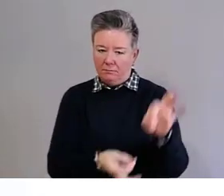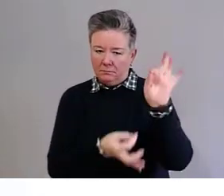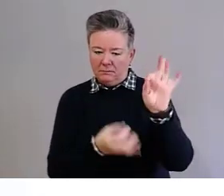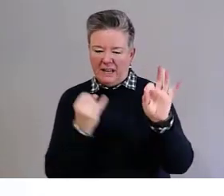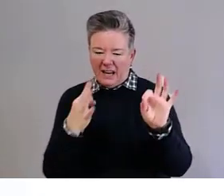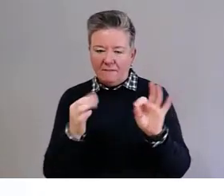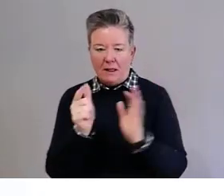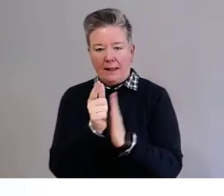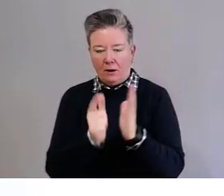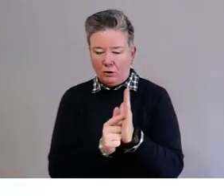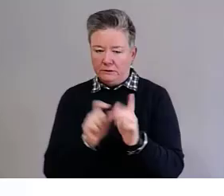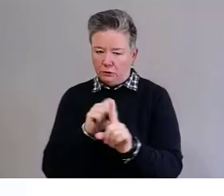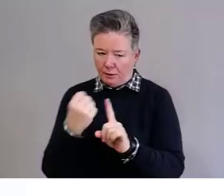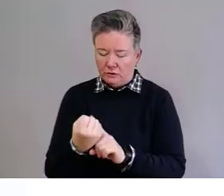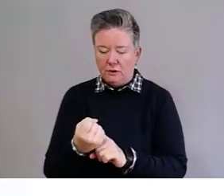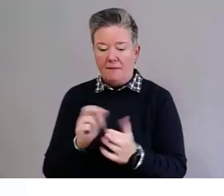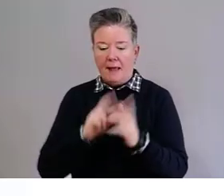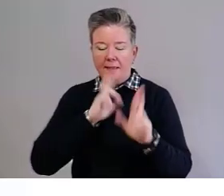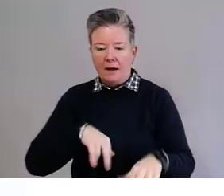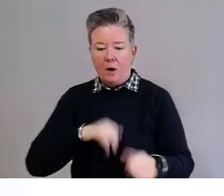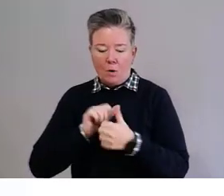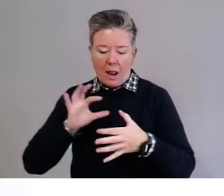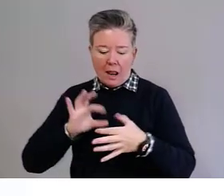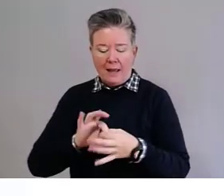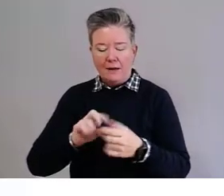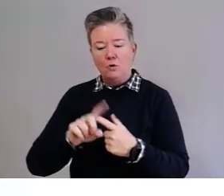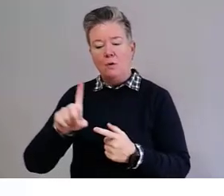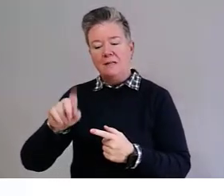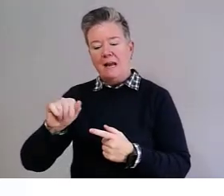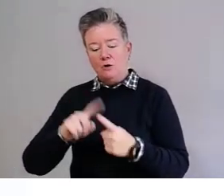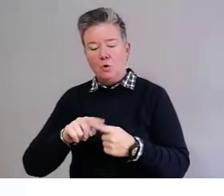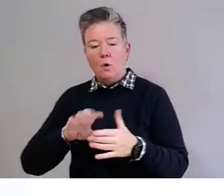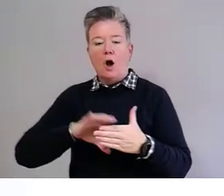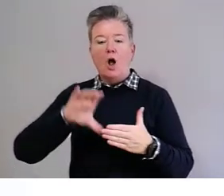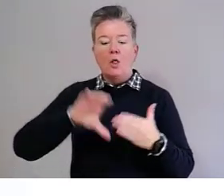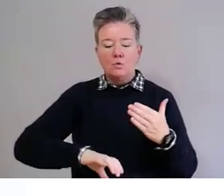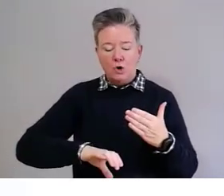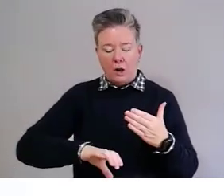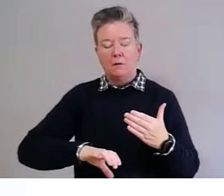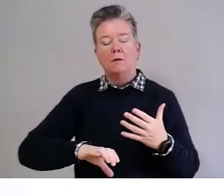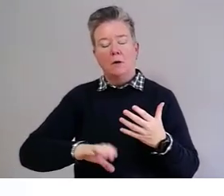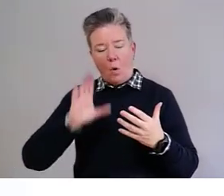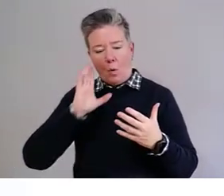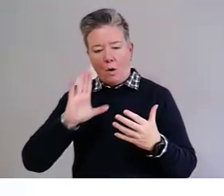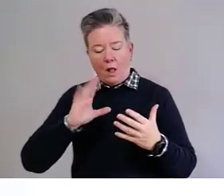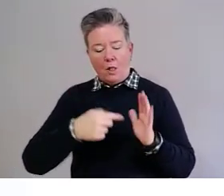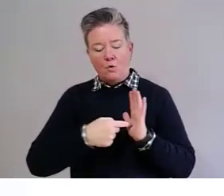Those reports clearly link data to conclusions, they reflect professional judgment